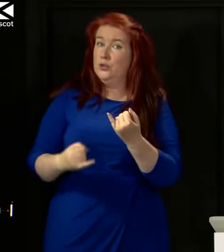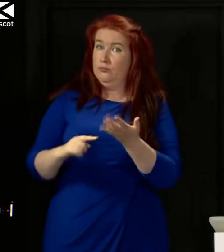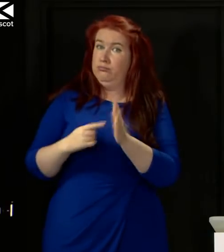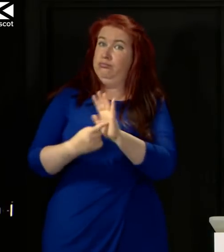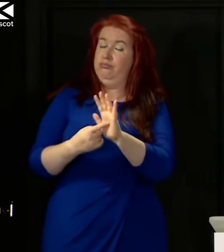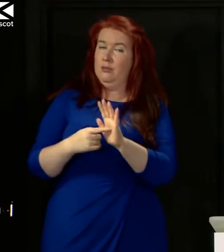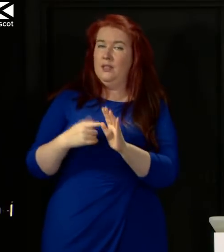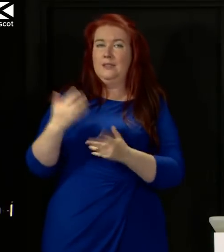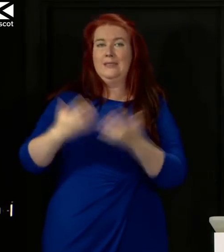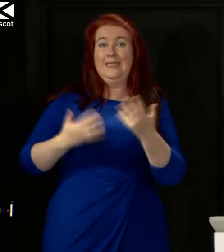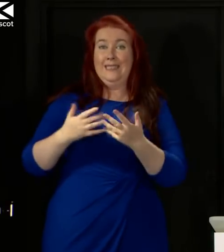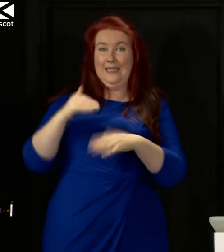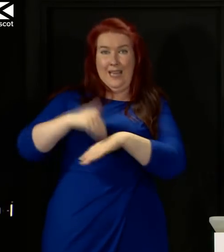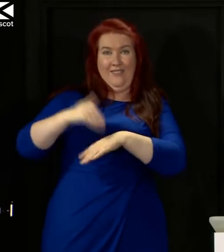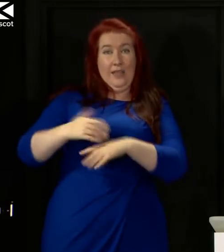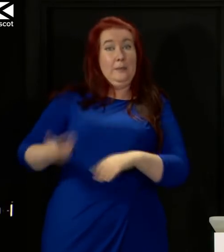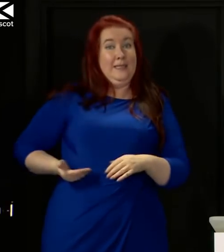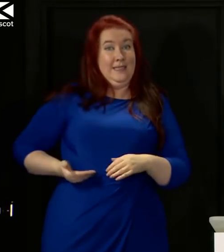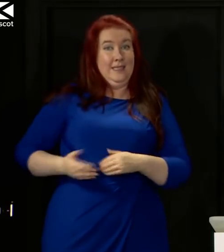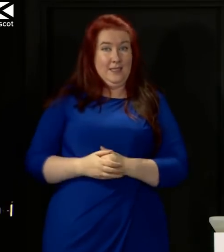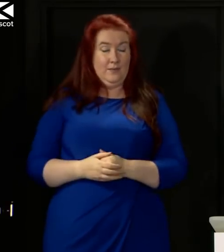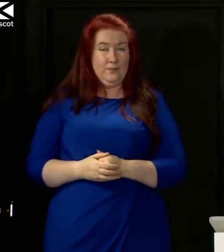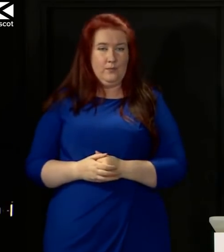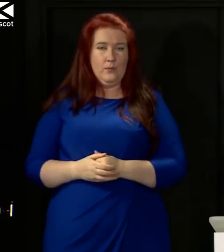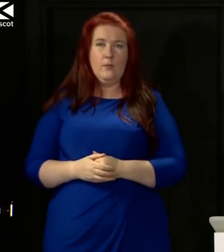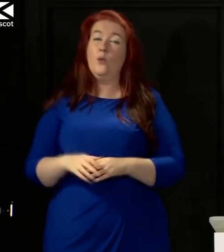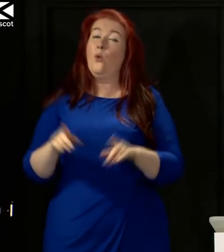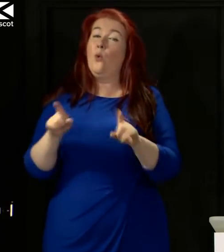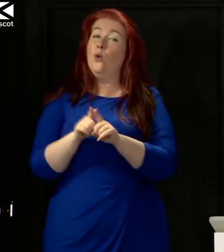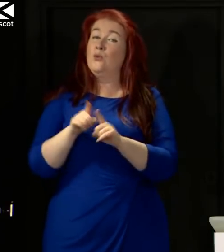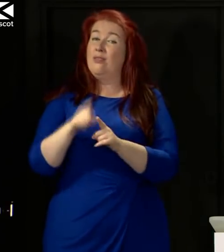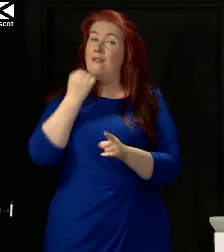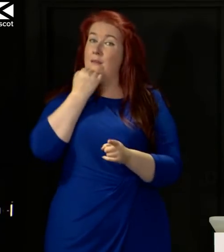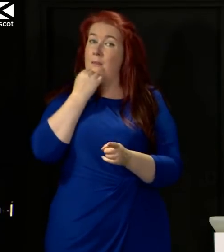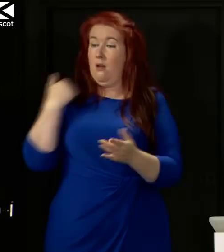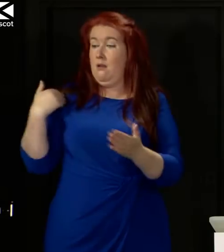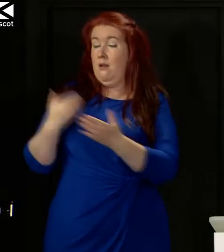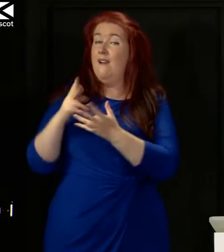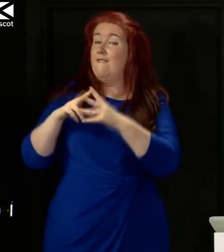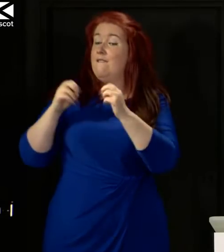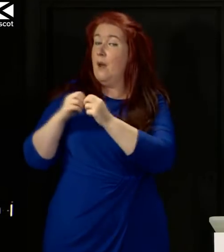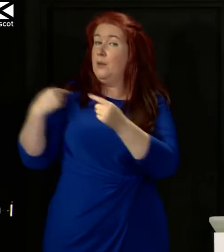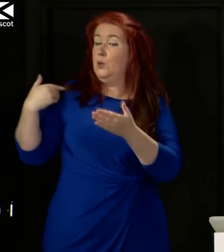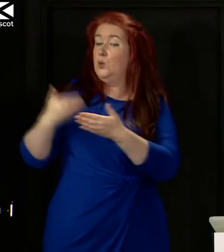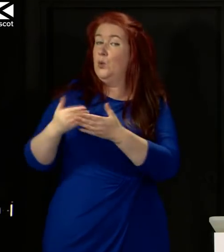And secondly because these figures cover only until April they don't yet give us a fully